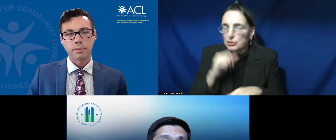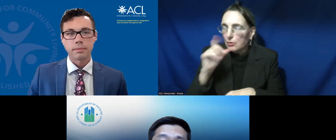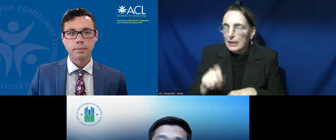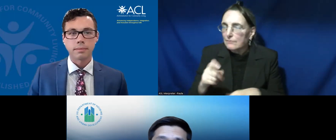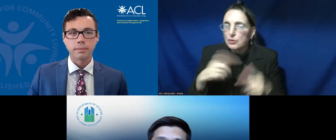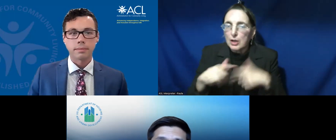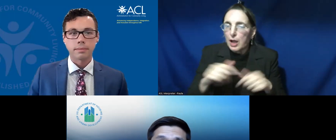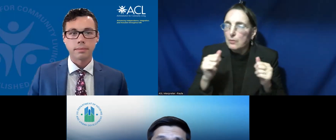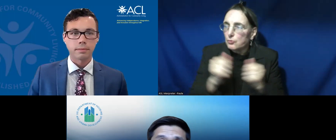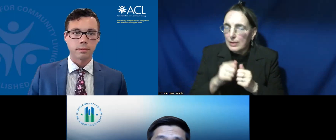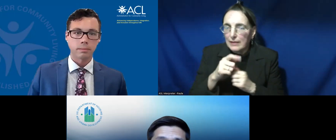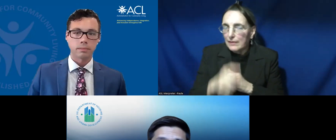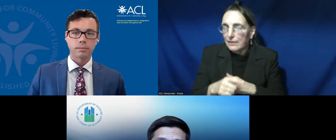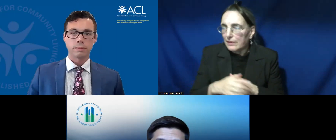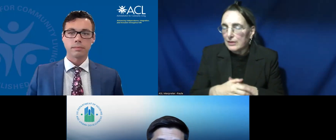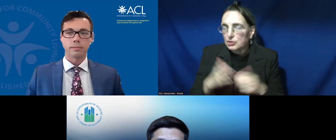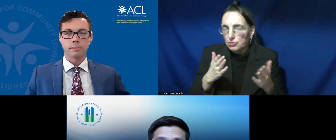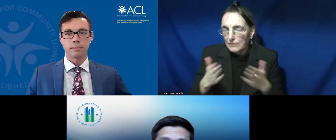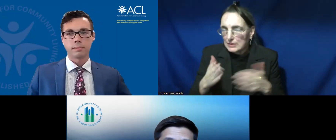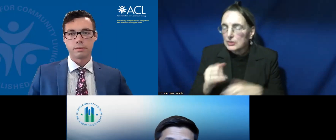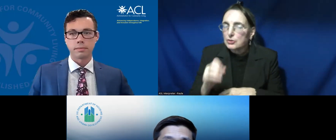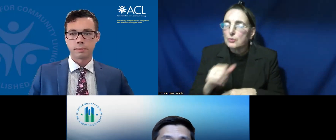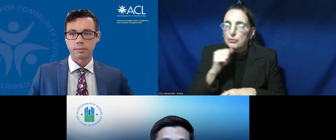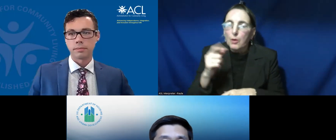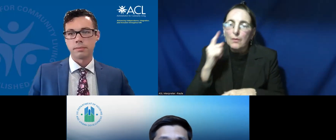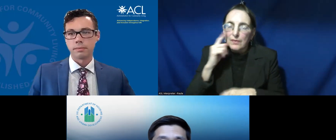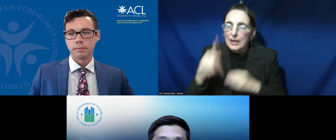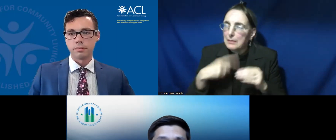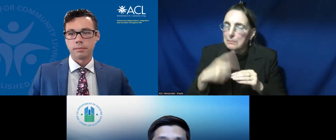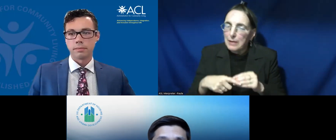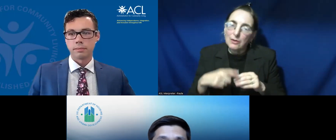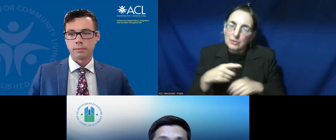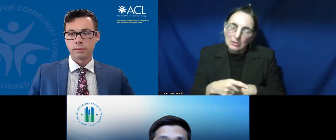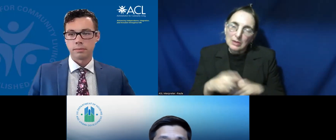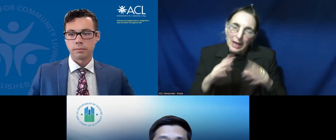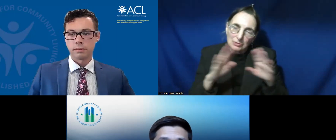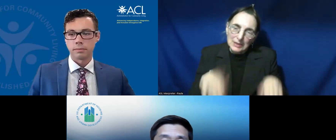let's not think about permanent supportive housing as a kind of set model, but let's think about how to create supportive